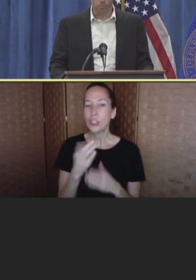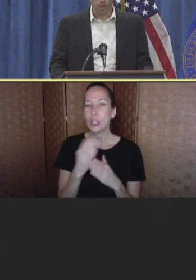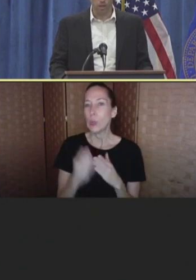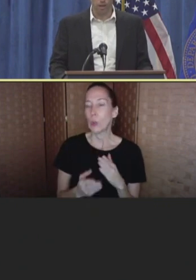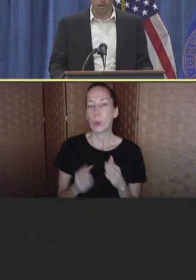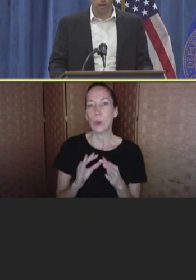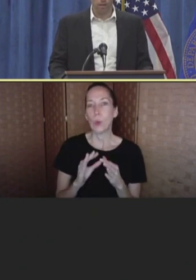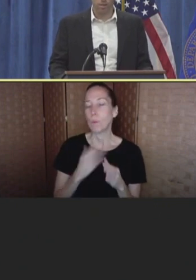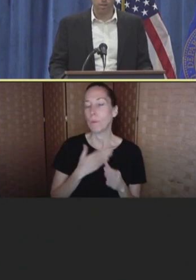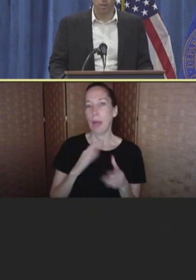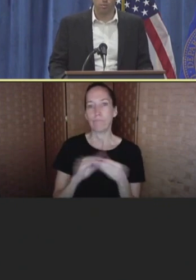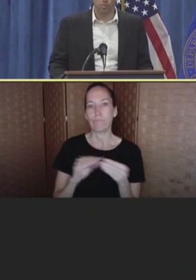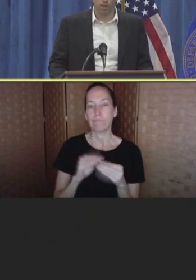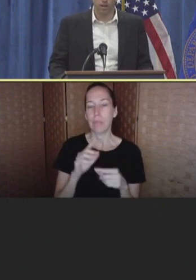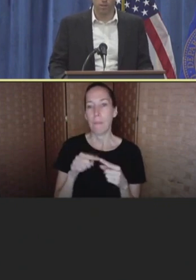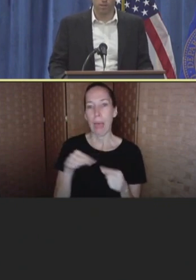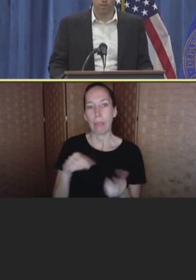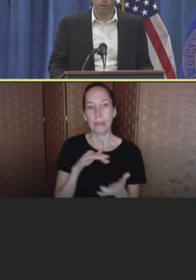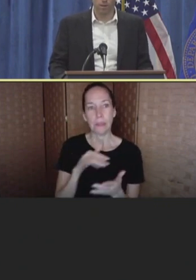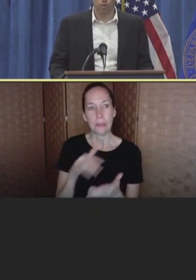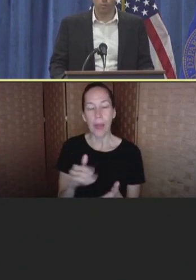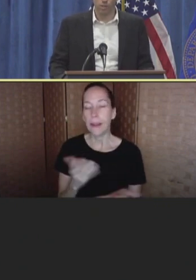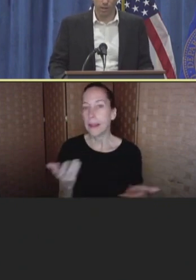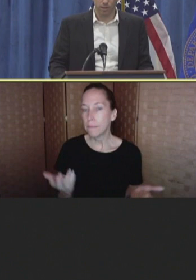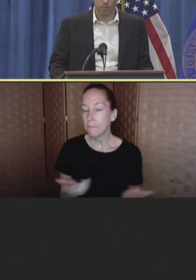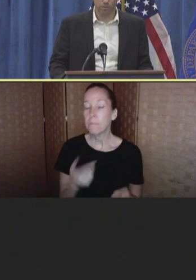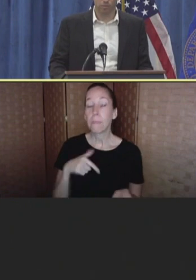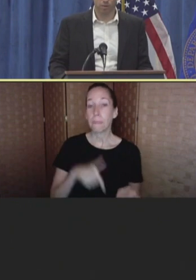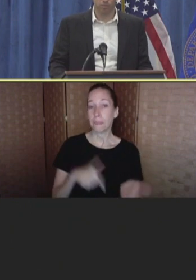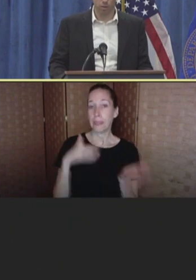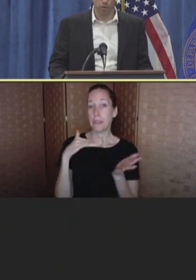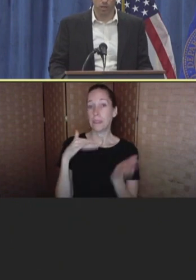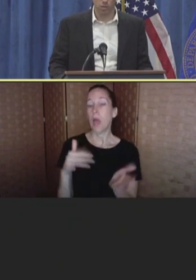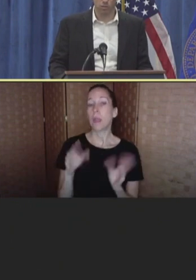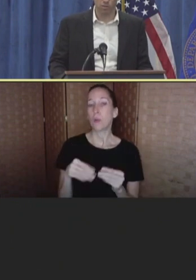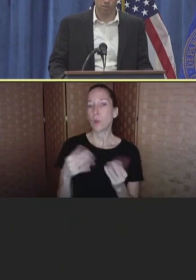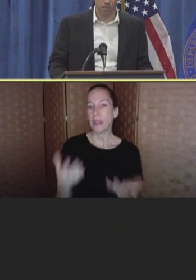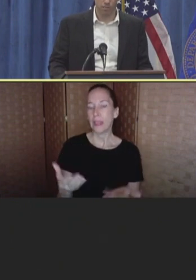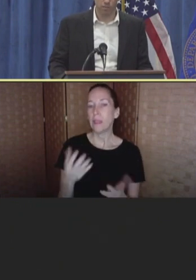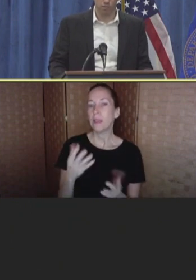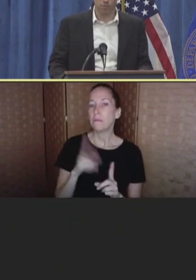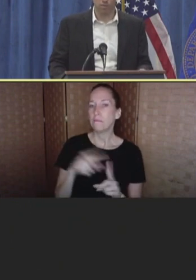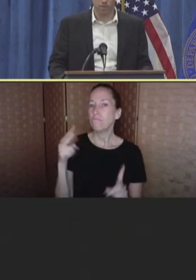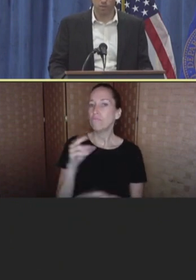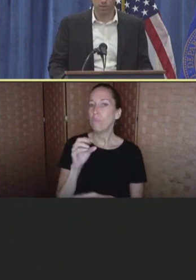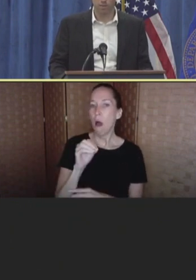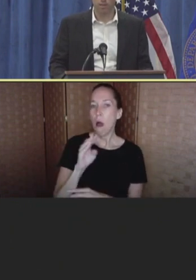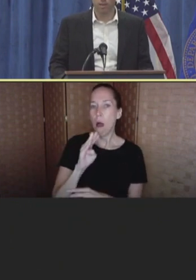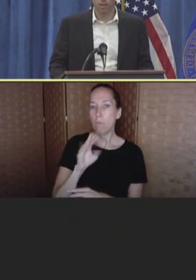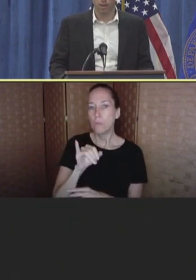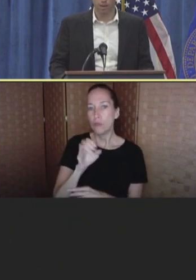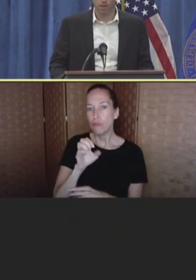this study provides objective evaluation of the safety of the vaccine.